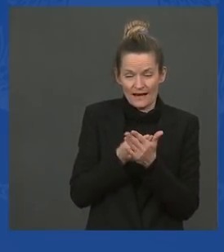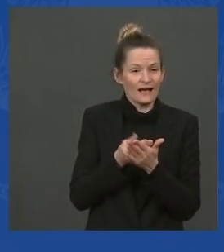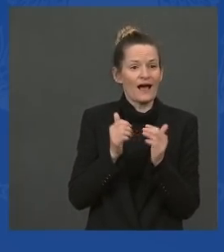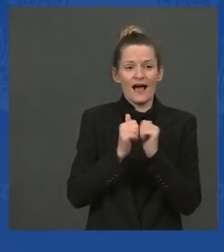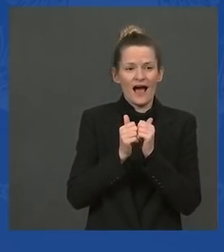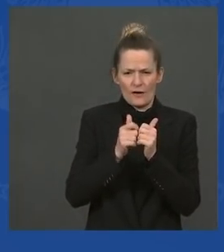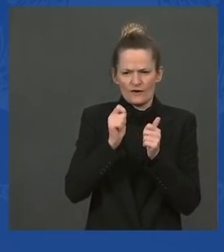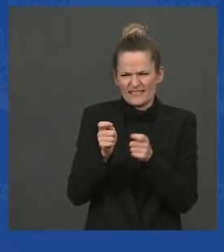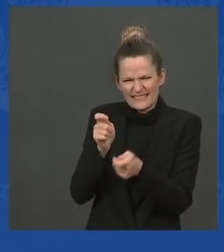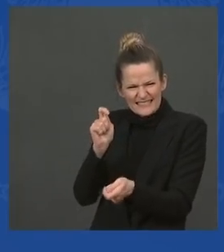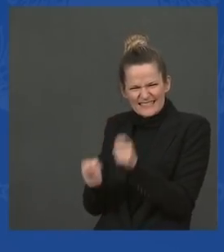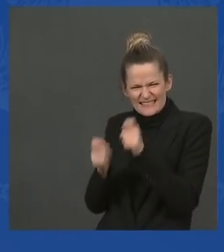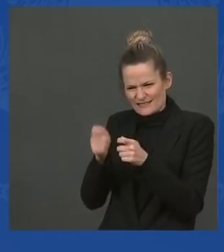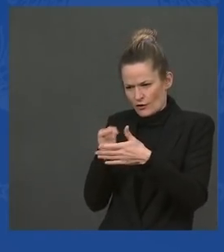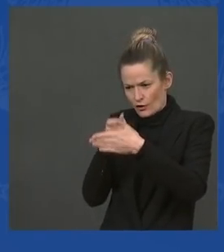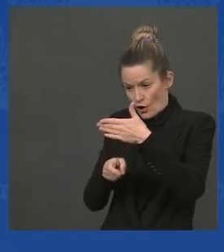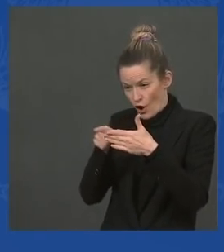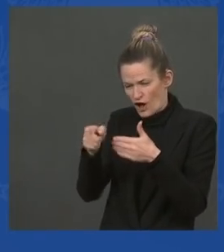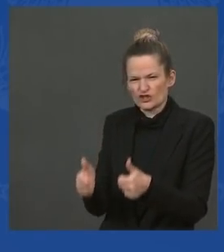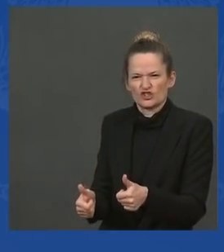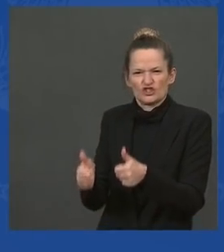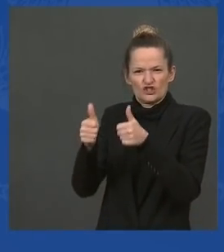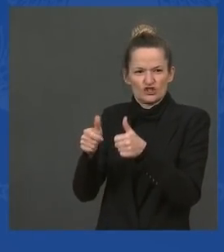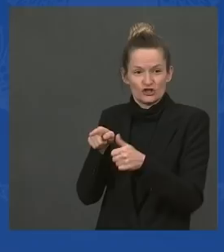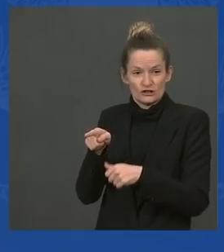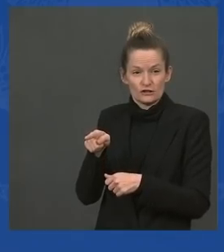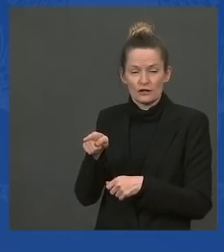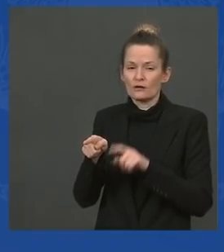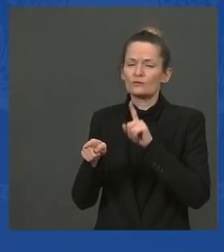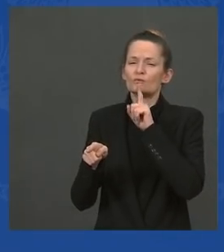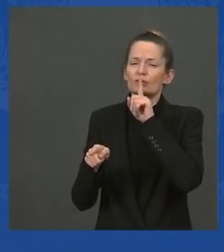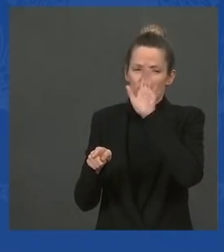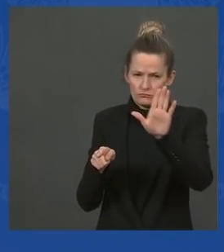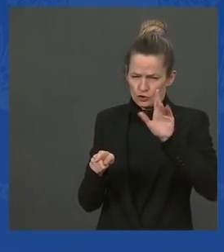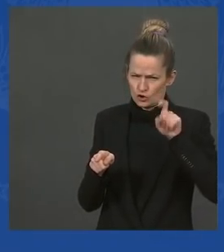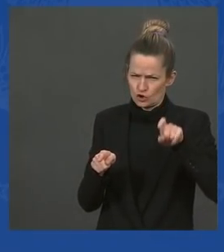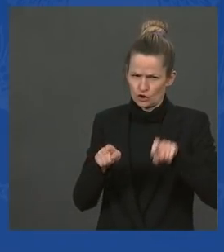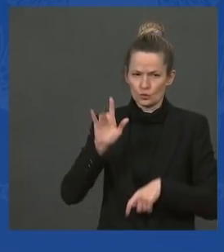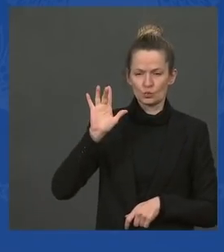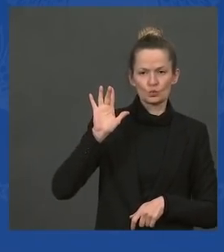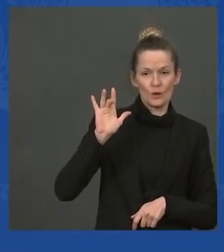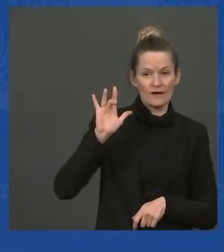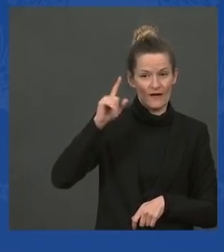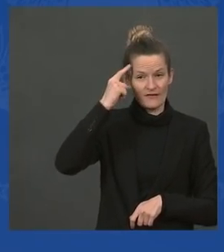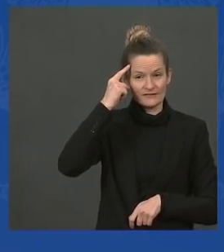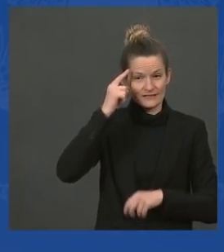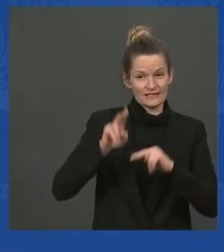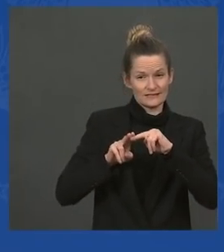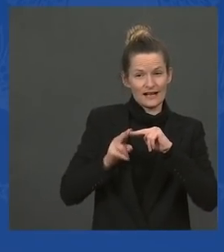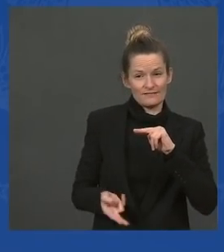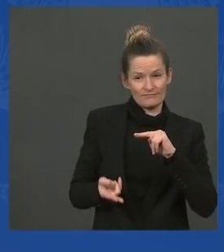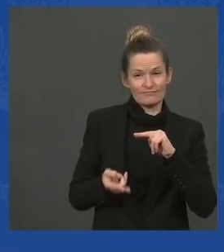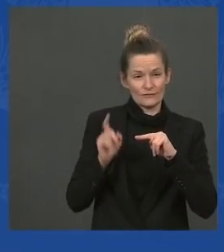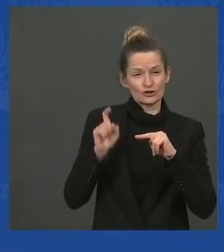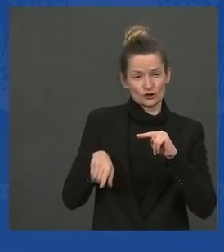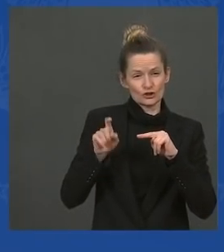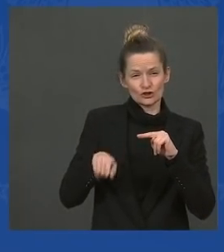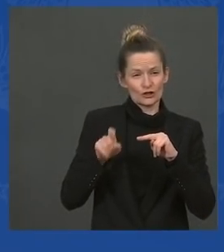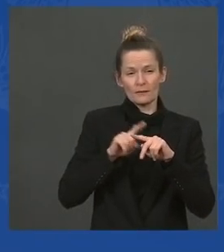25 cents less per gallon right now, as I speak. Instead, companies are pocketing the difference as profit.